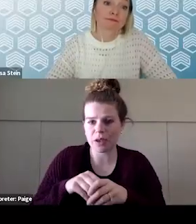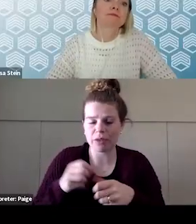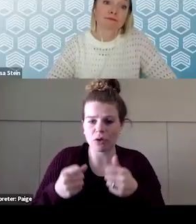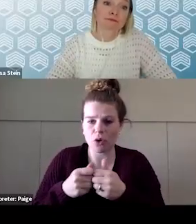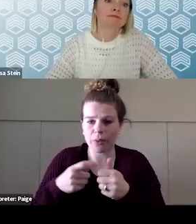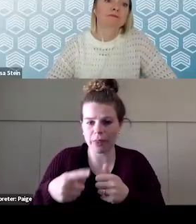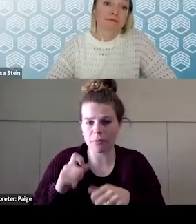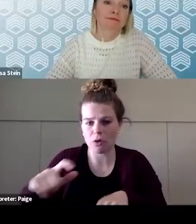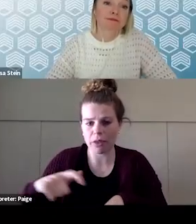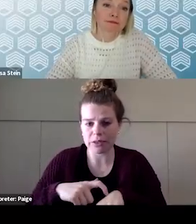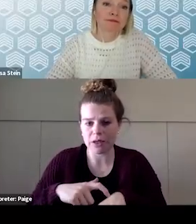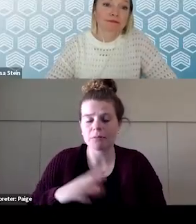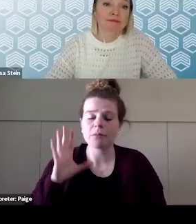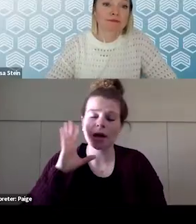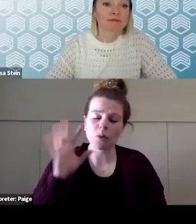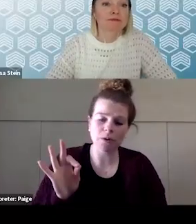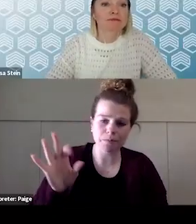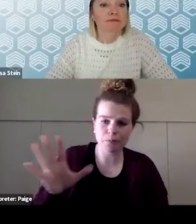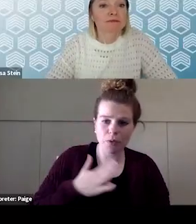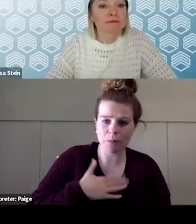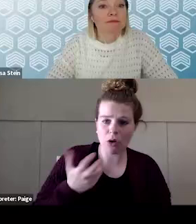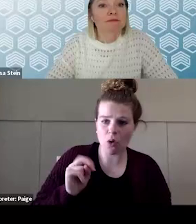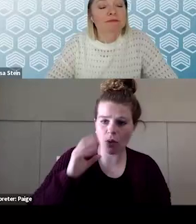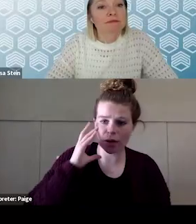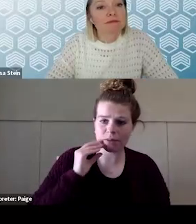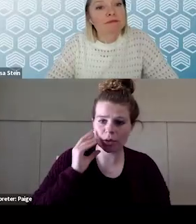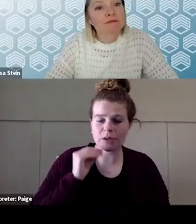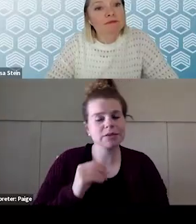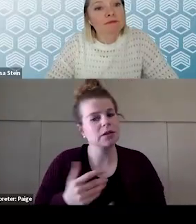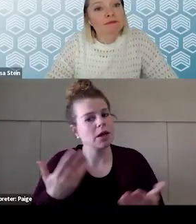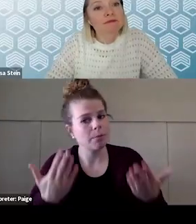I will say, though, just from my own experience, I think maybe initially,